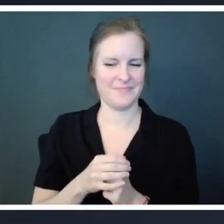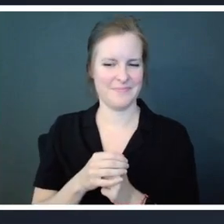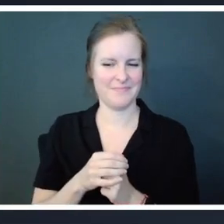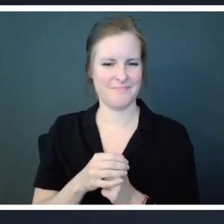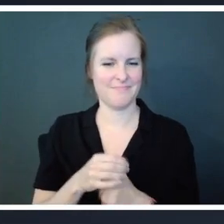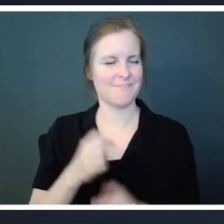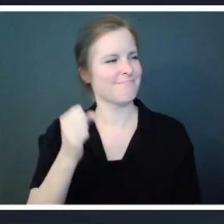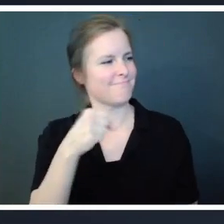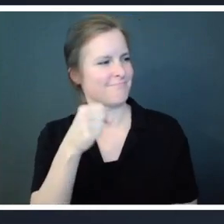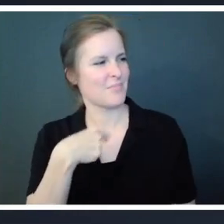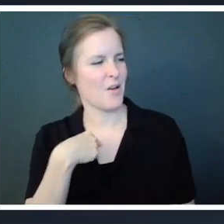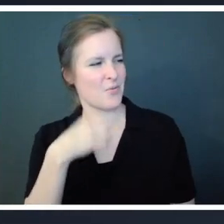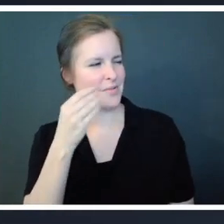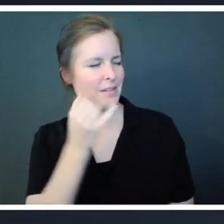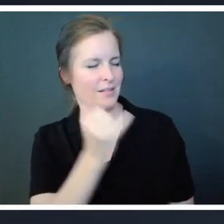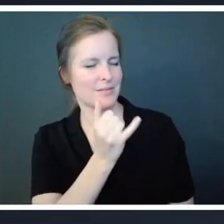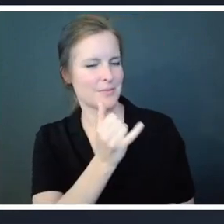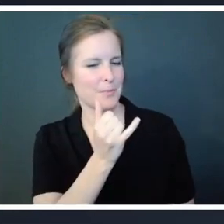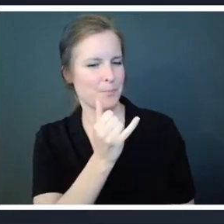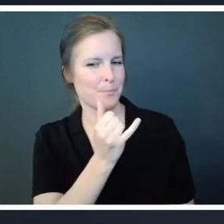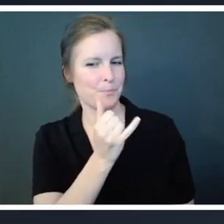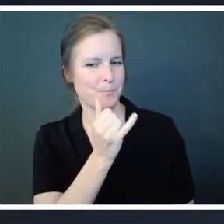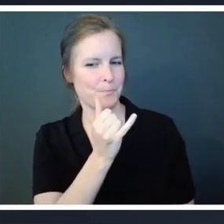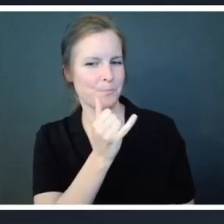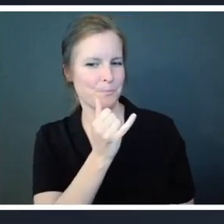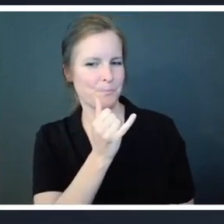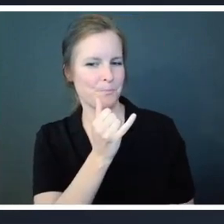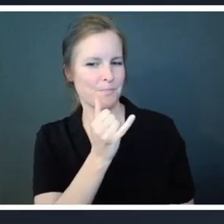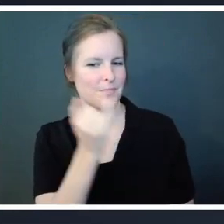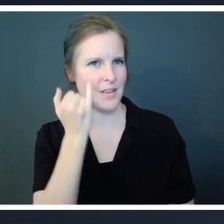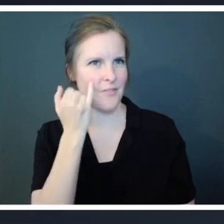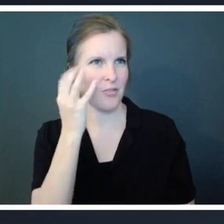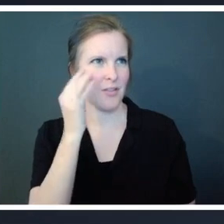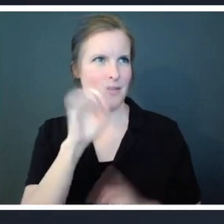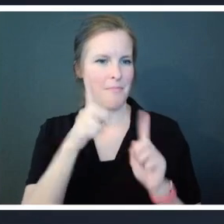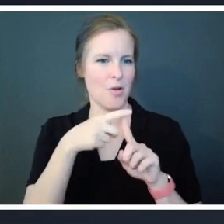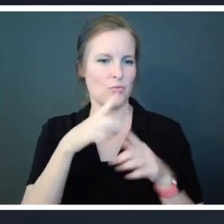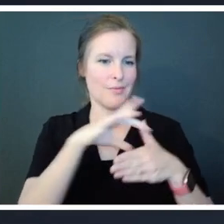Alison. And that sometimes it's even when we talk about cross-content, it can be tricky. Because we